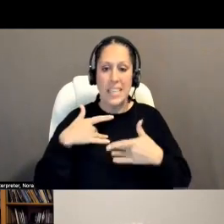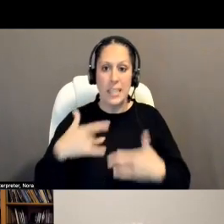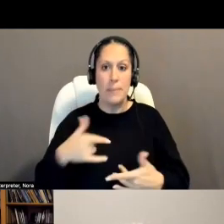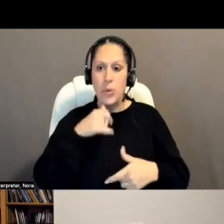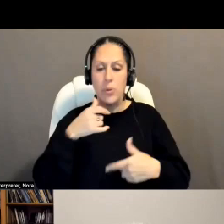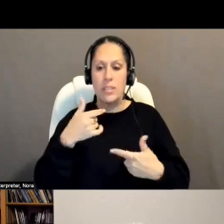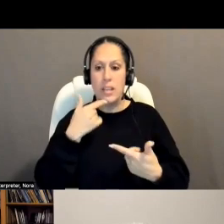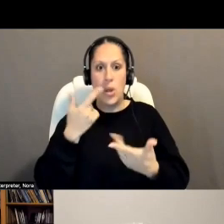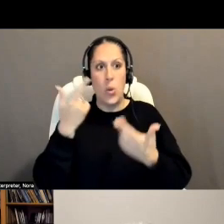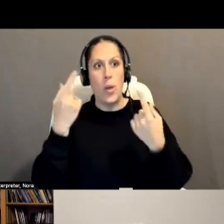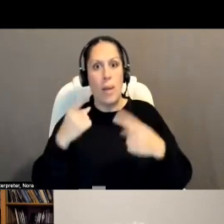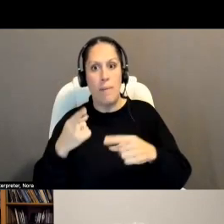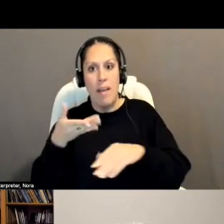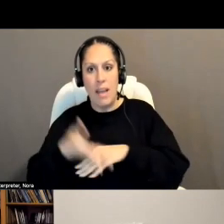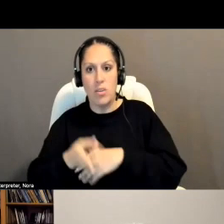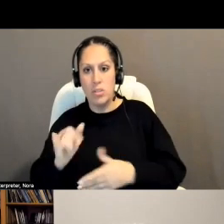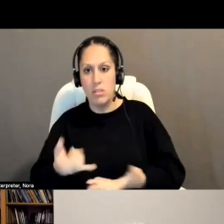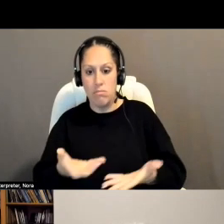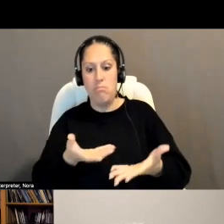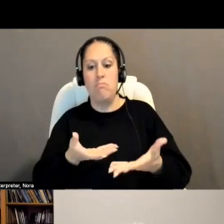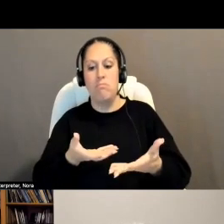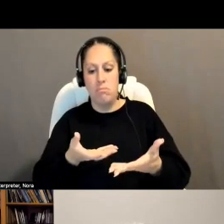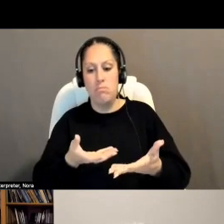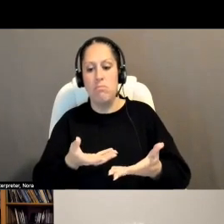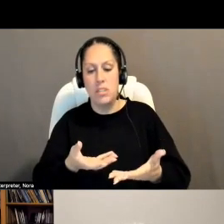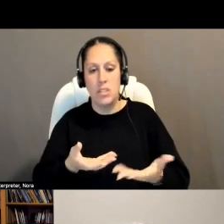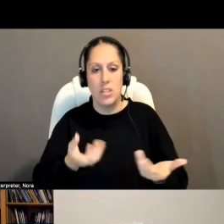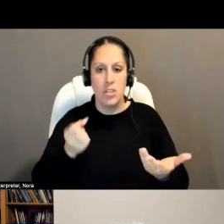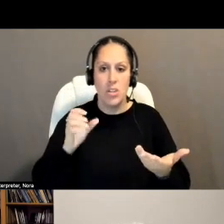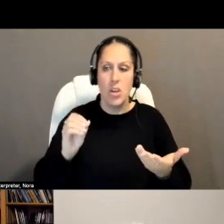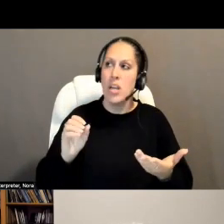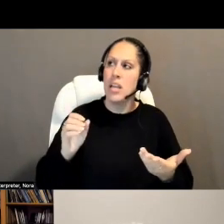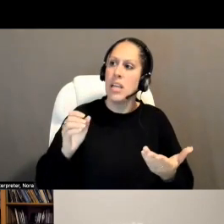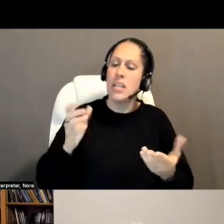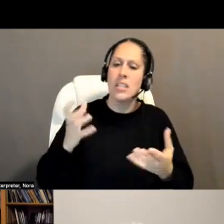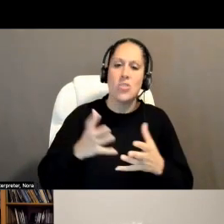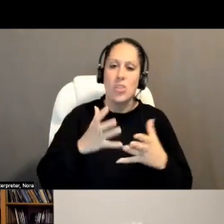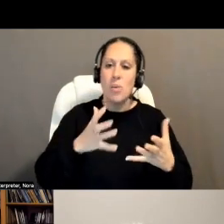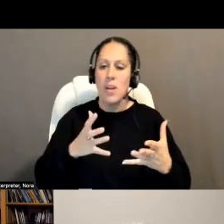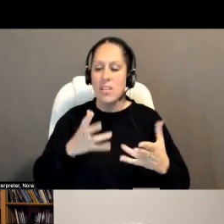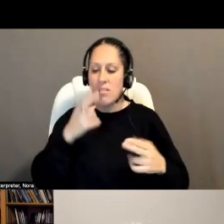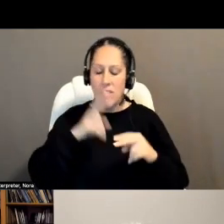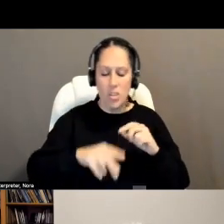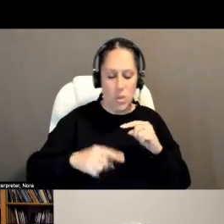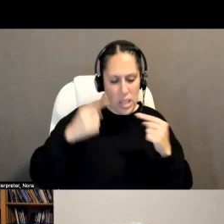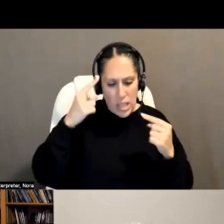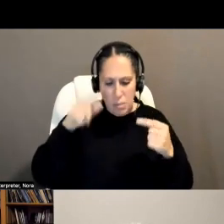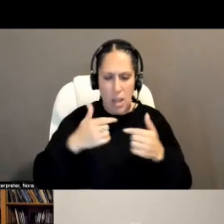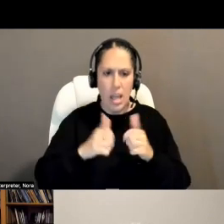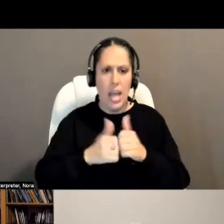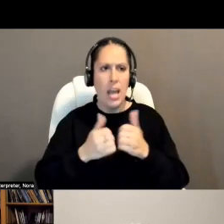to happen afterwards either! It, it's so much fun to think about how somebody got to where